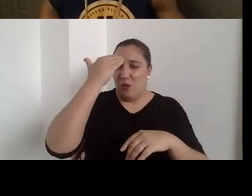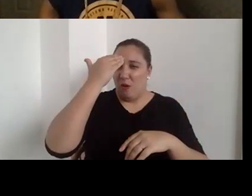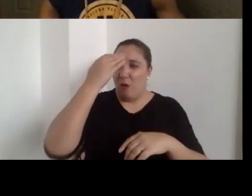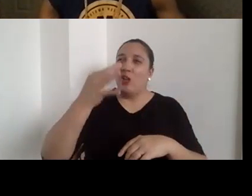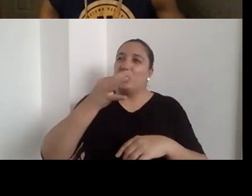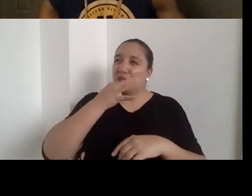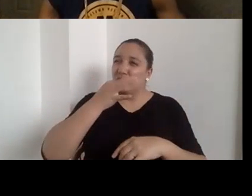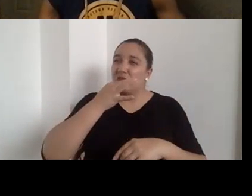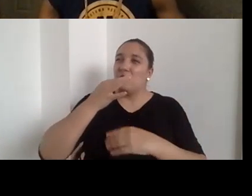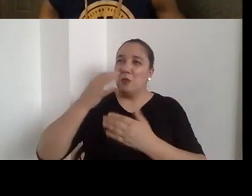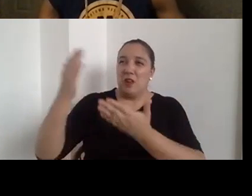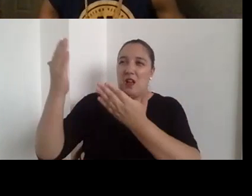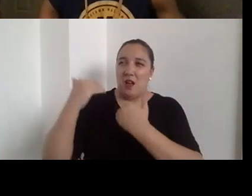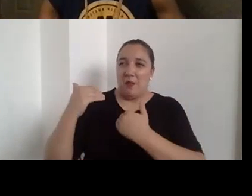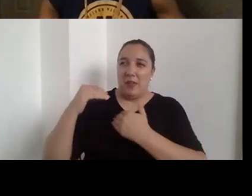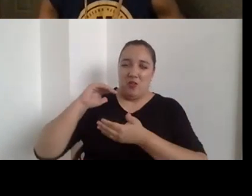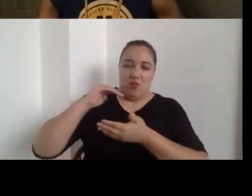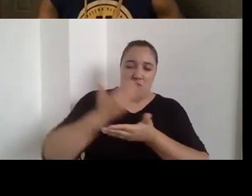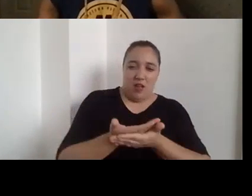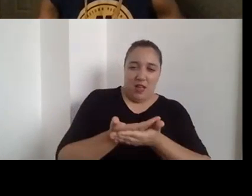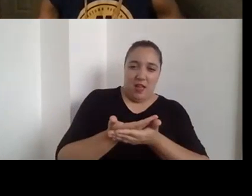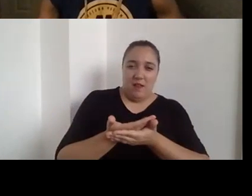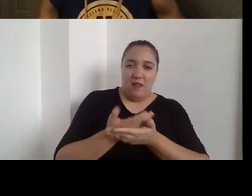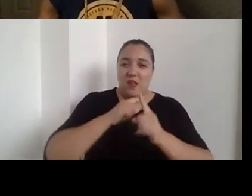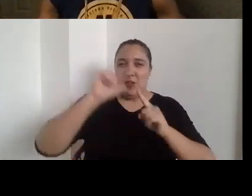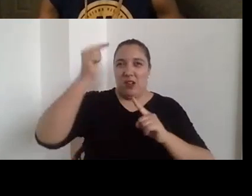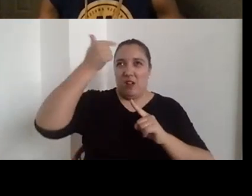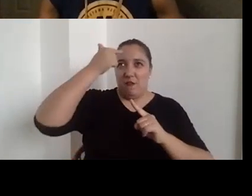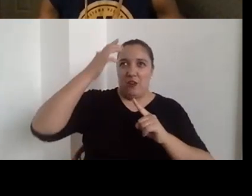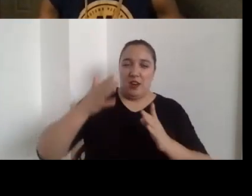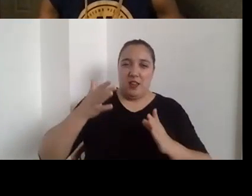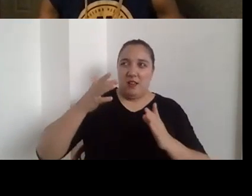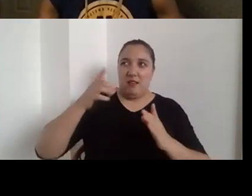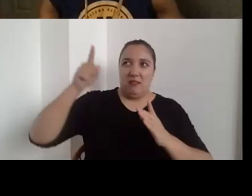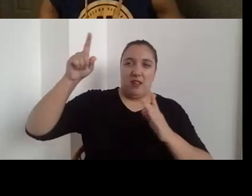It was like watching this slow train wreck, just like run